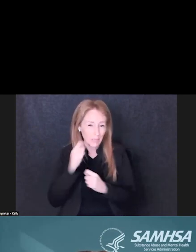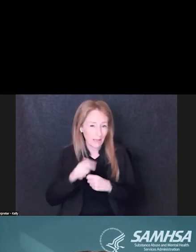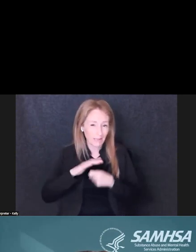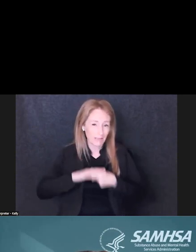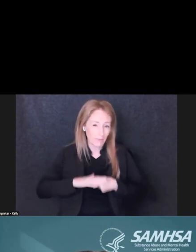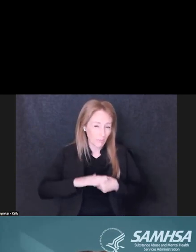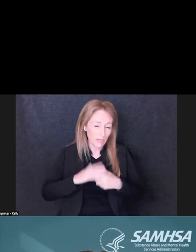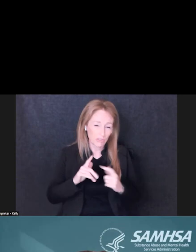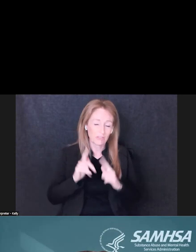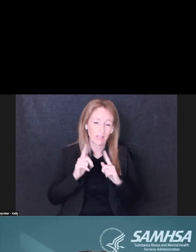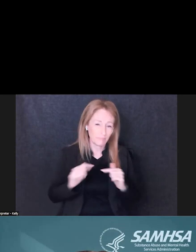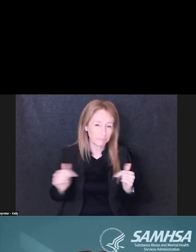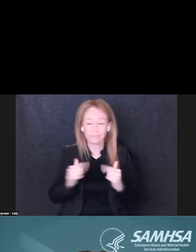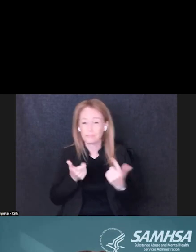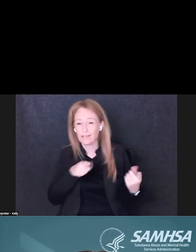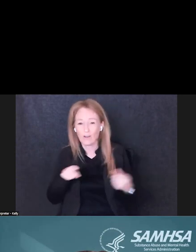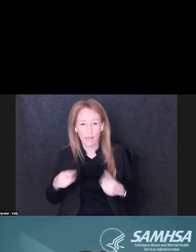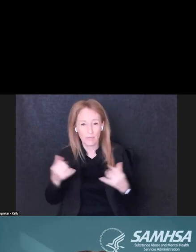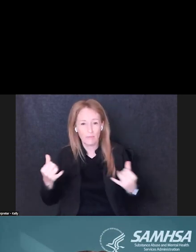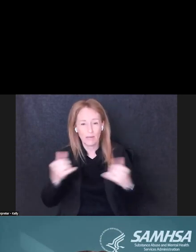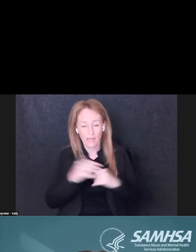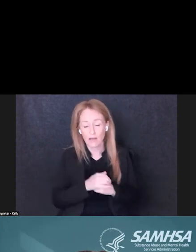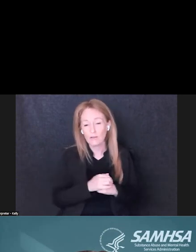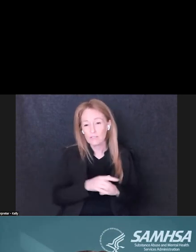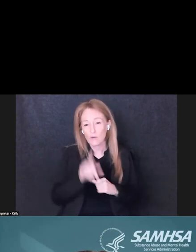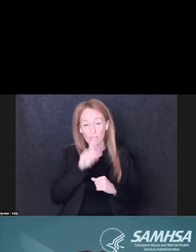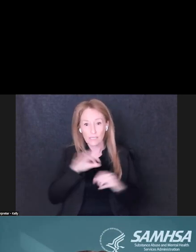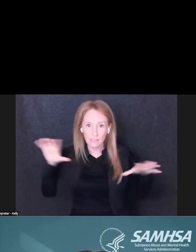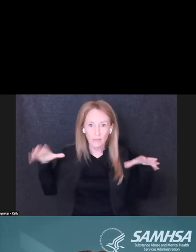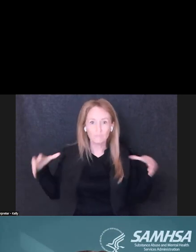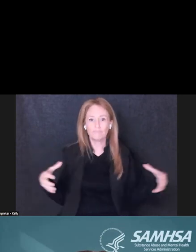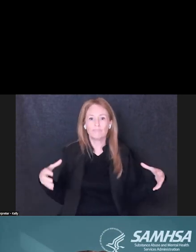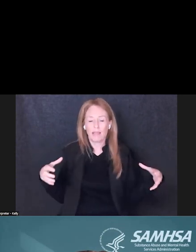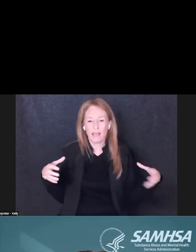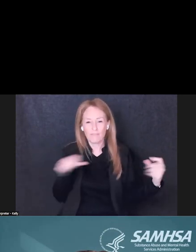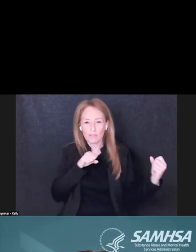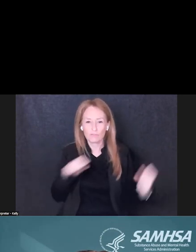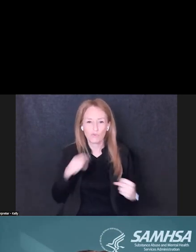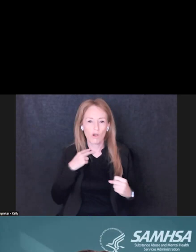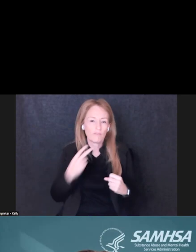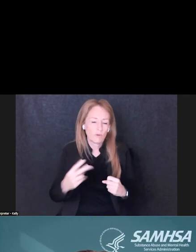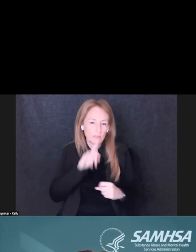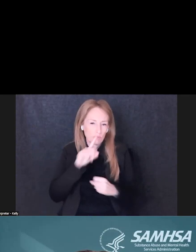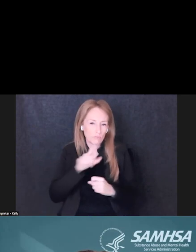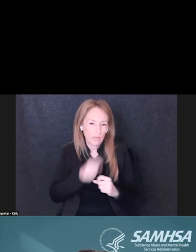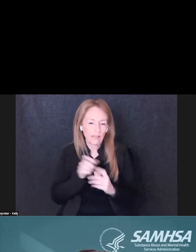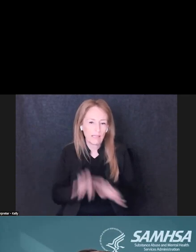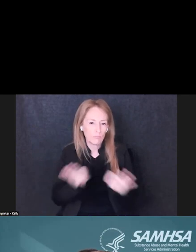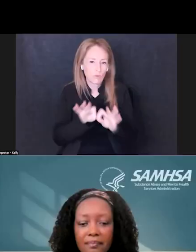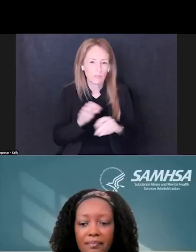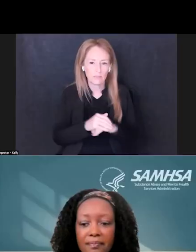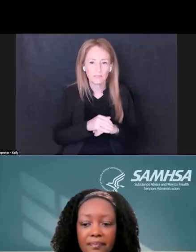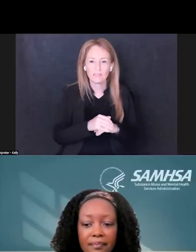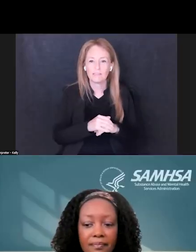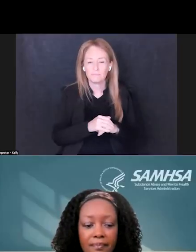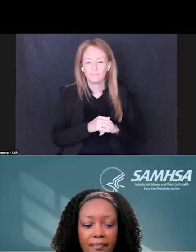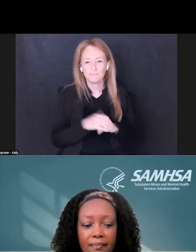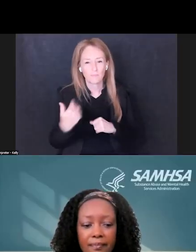PEOPLE ABLE TO SAY THIS IS SO IMPACTFUL WITH THIS TIME ON 988.